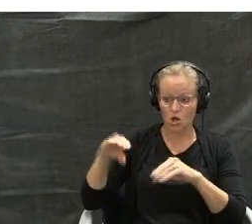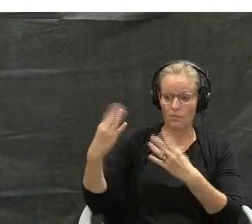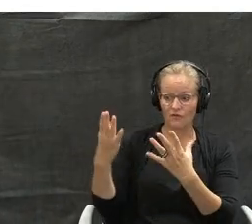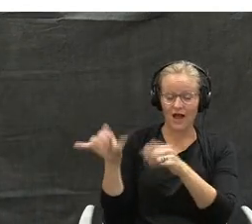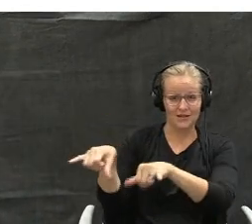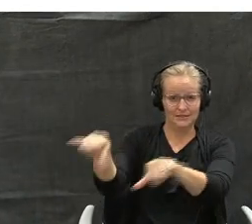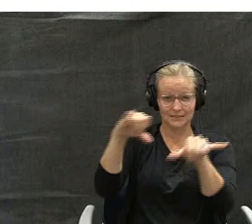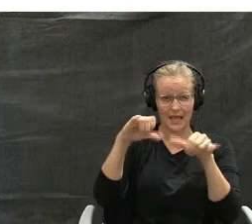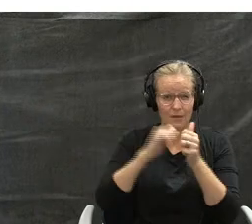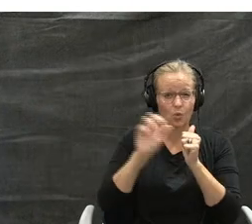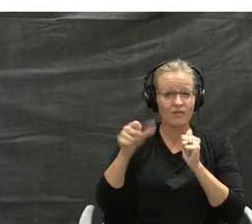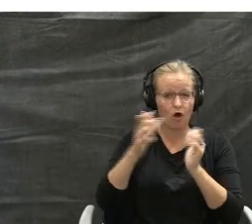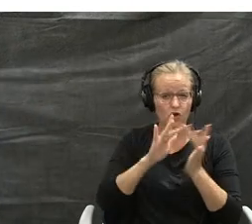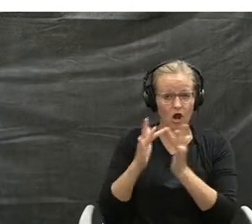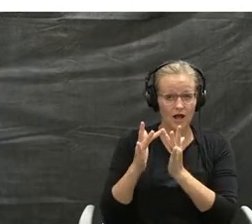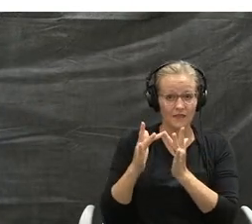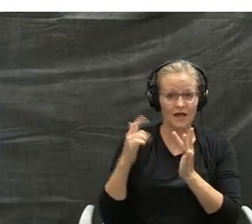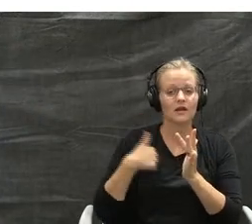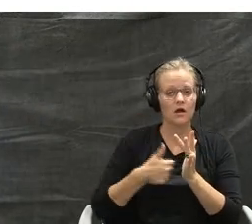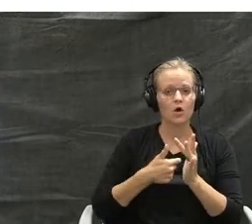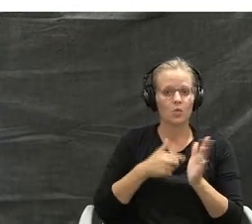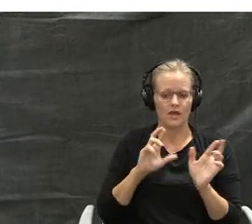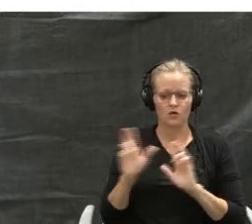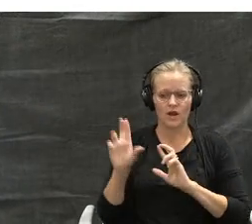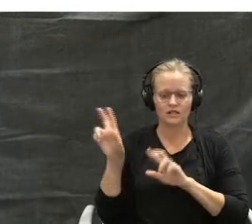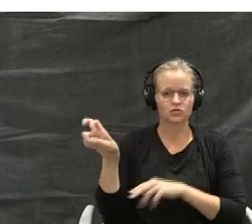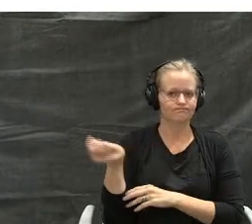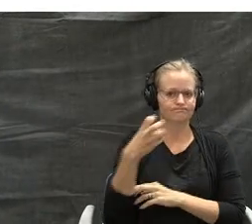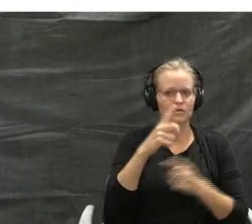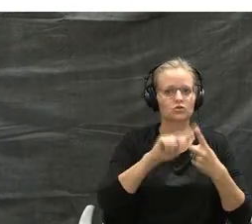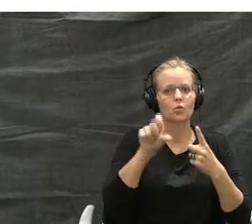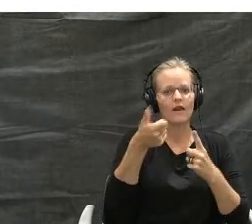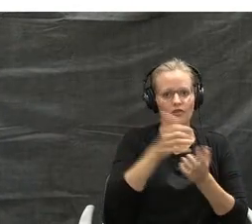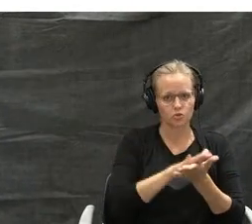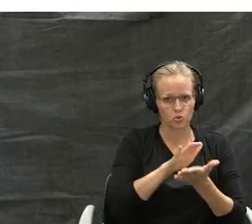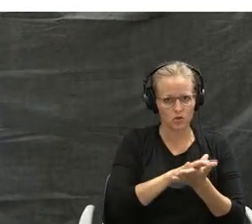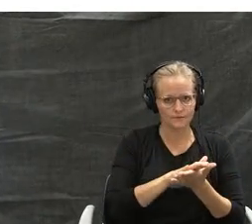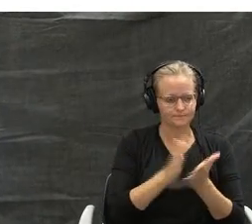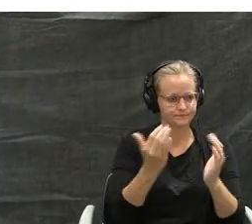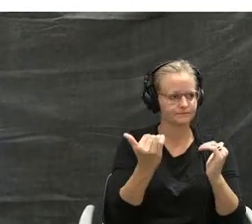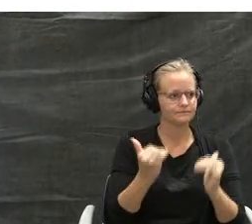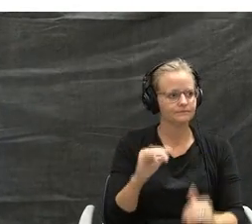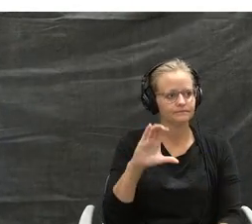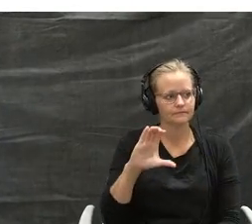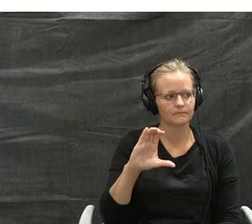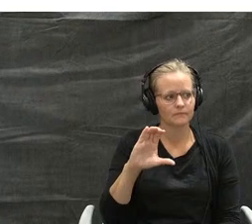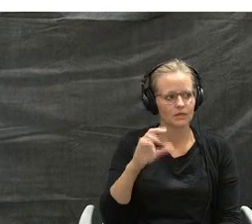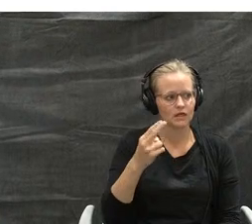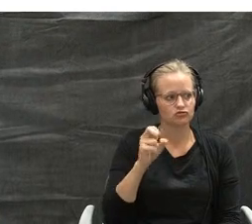move my children to a different district who can provide a more effective learning experience. Chelsea Jordan of Chanhassen